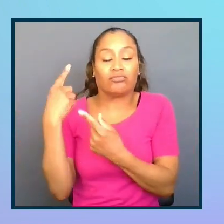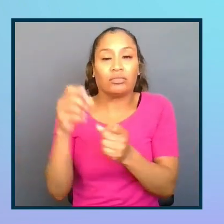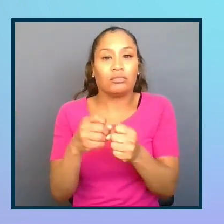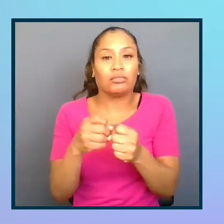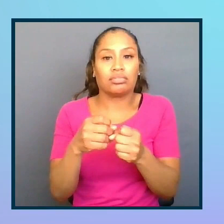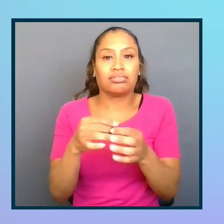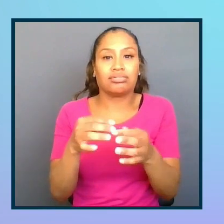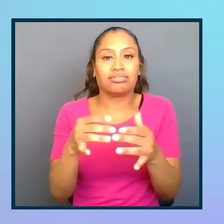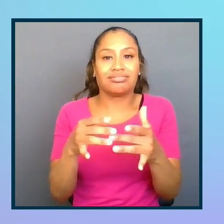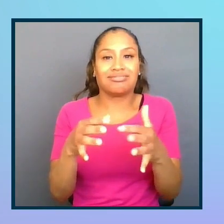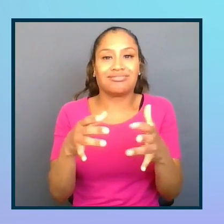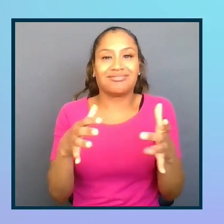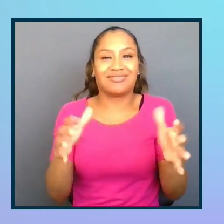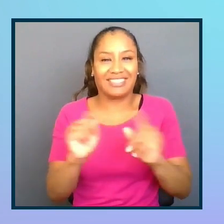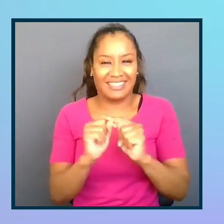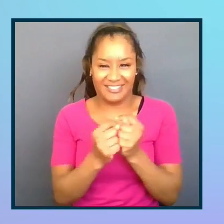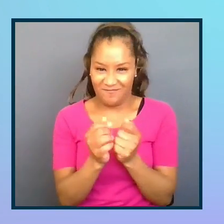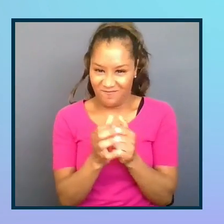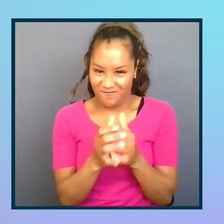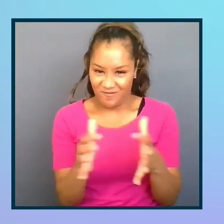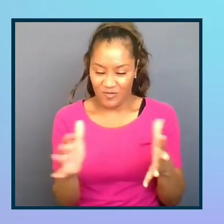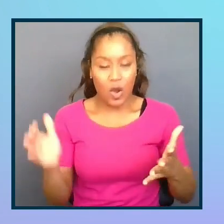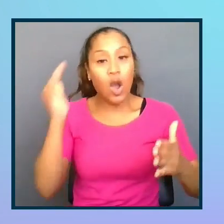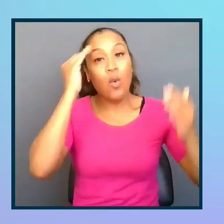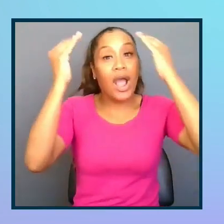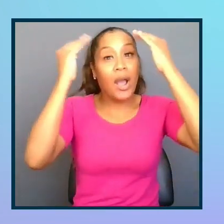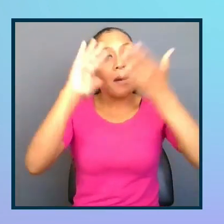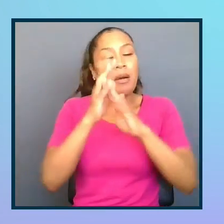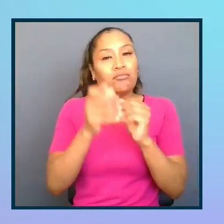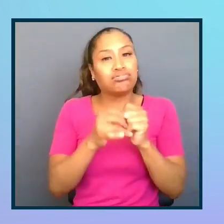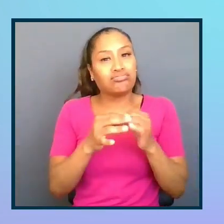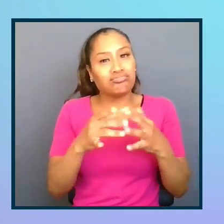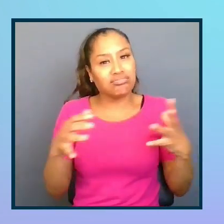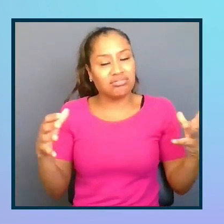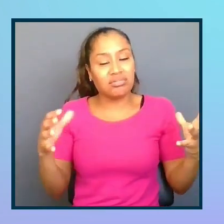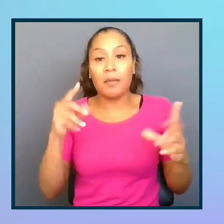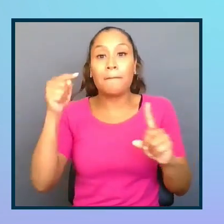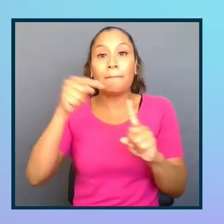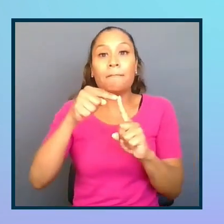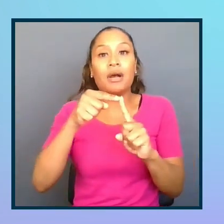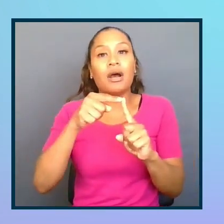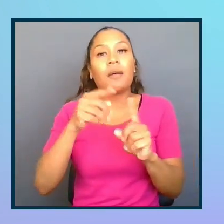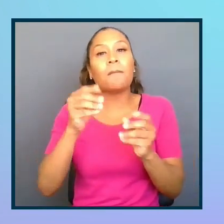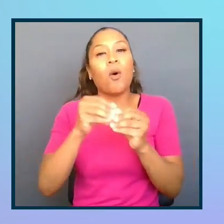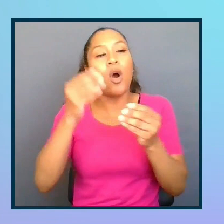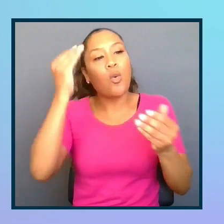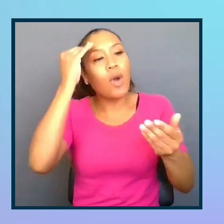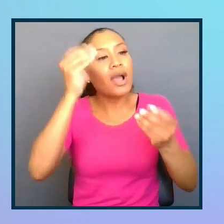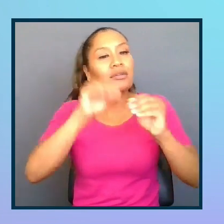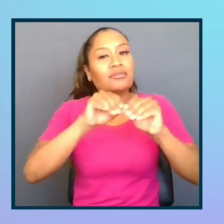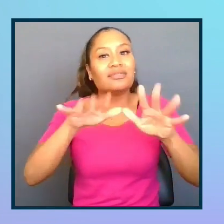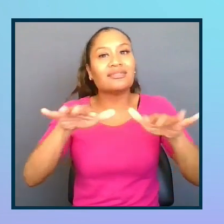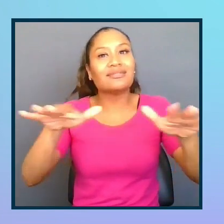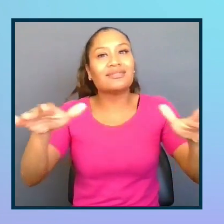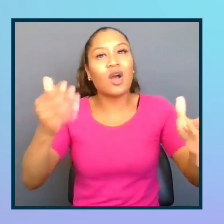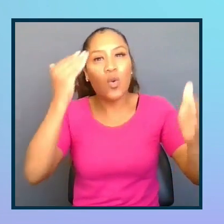and the awareness has grown. So a lot of it is about raising awareness and doing presentations,